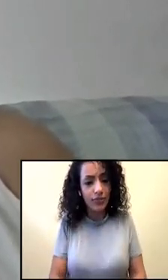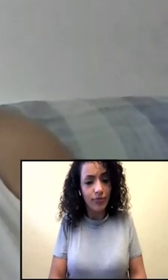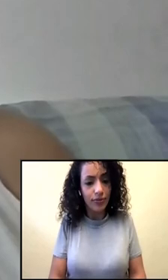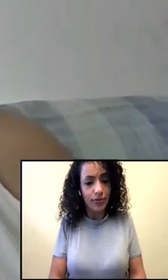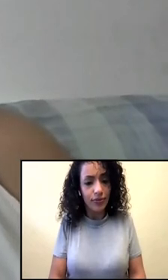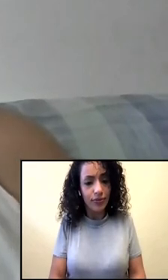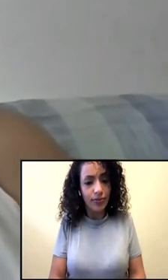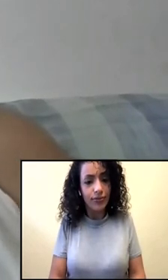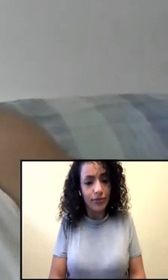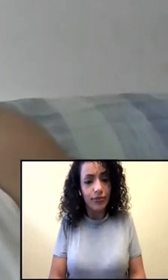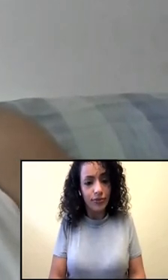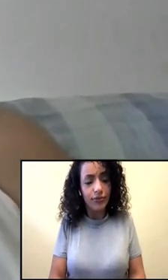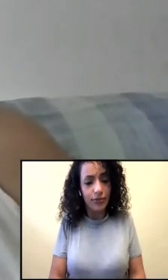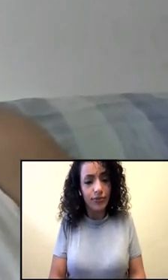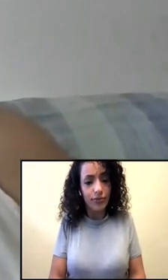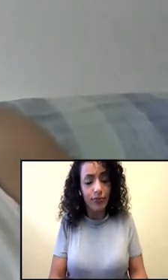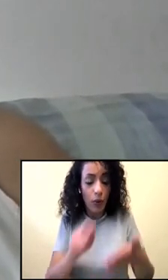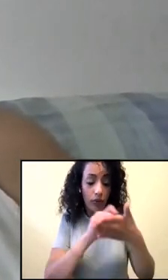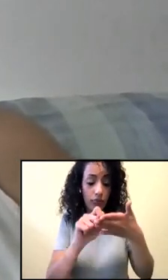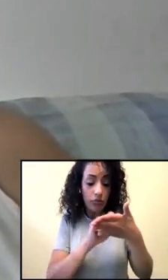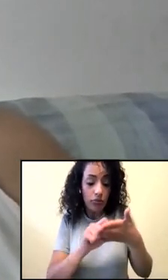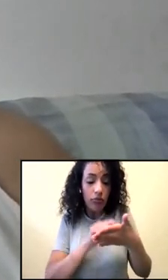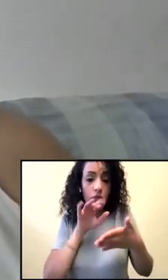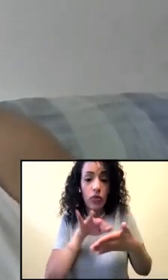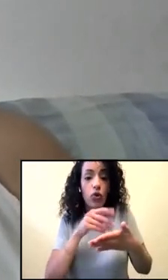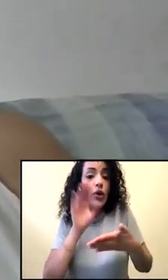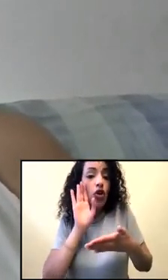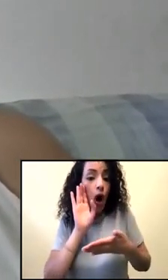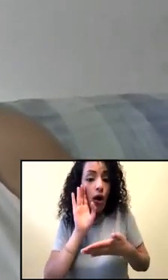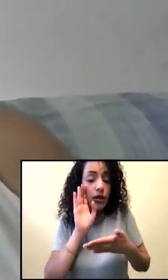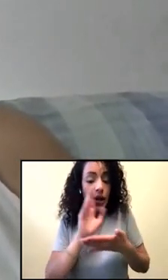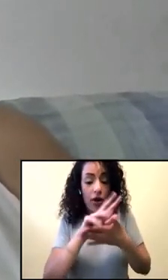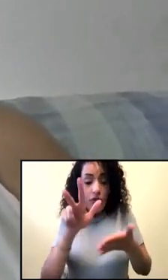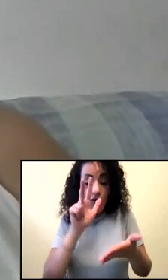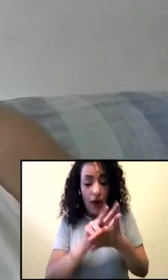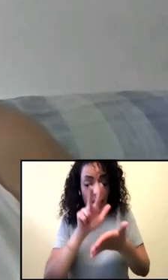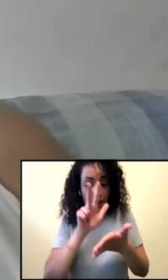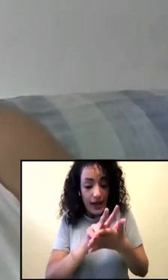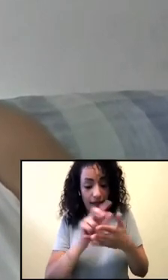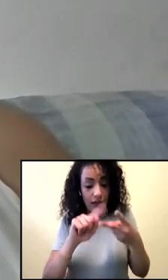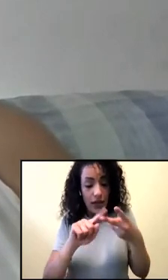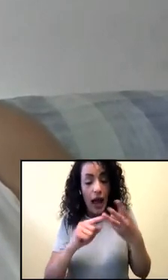just so that it is heard and it is validated and it's reflected. Because